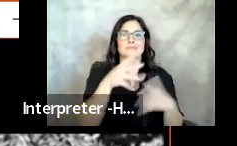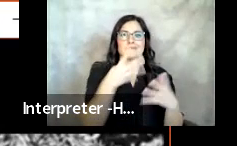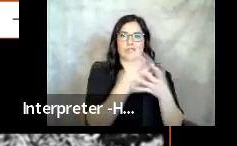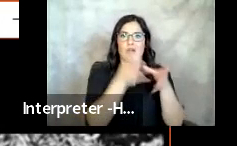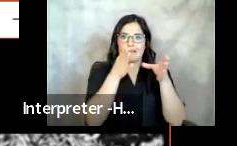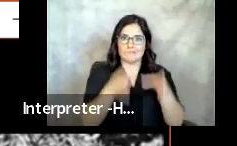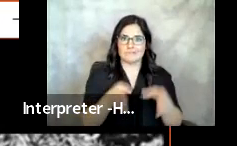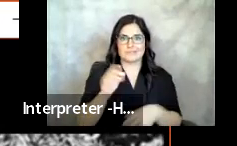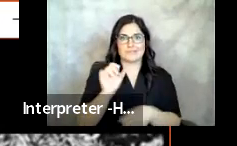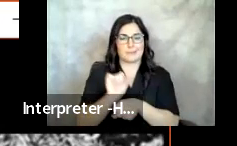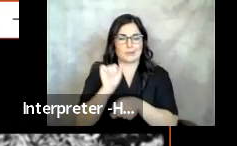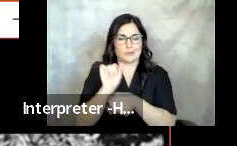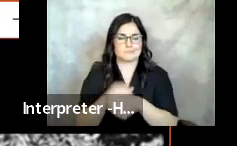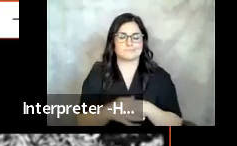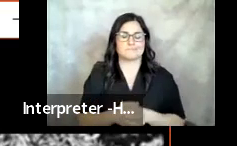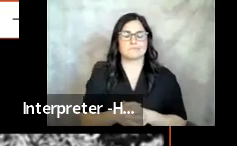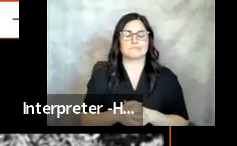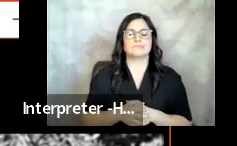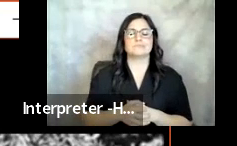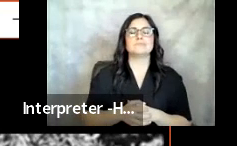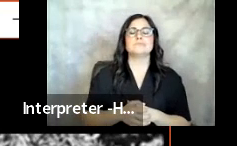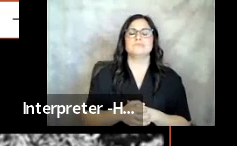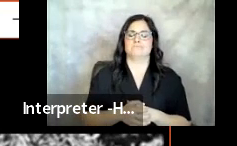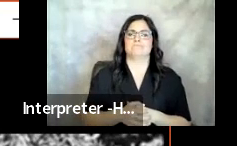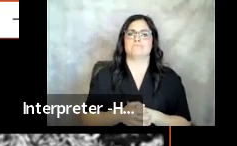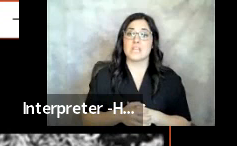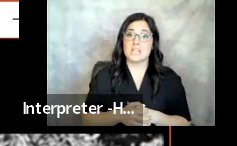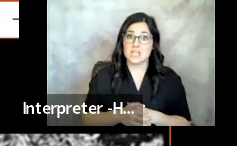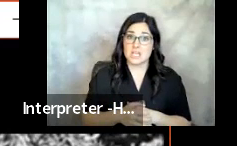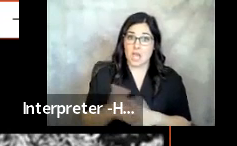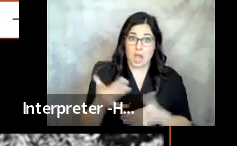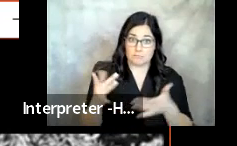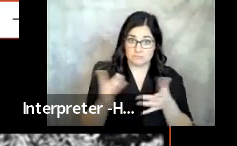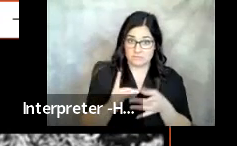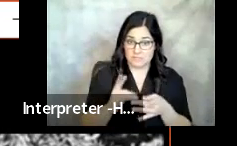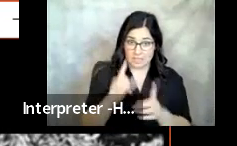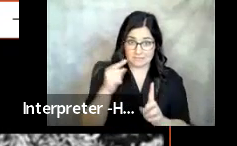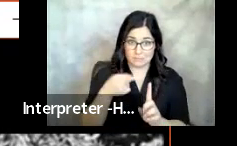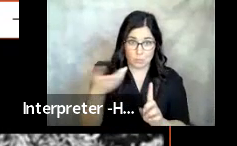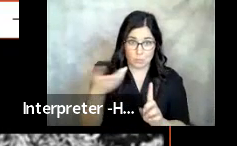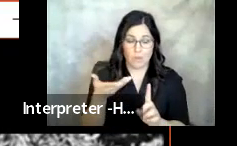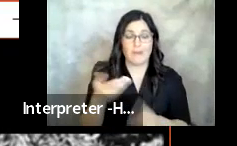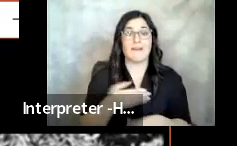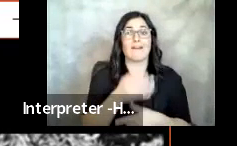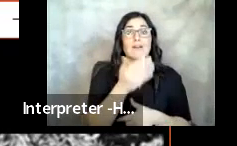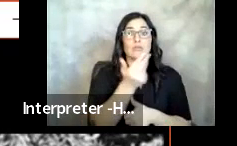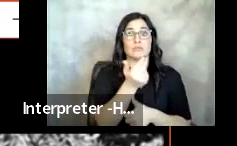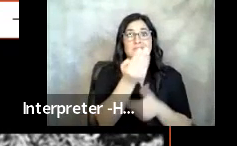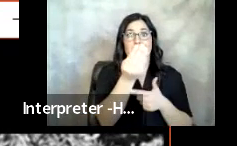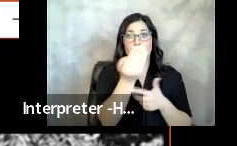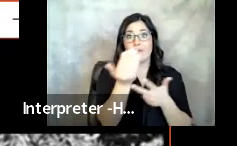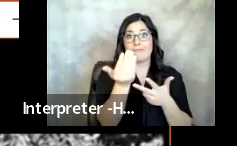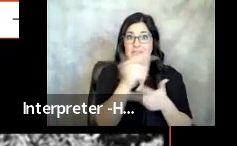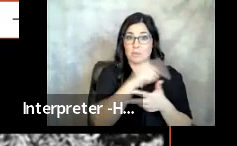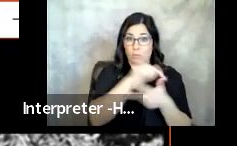So what am I saying here? Well, I'm saying. That the 13th, 14th and 15th amendments, those they were incredible.